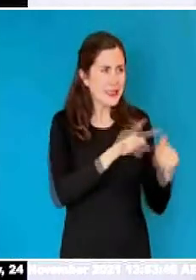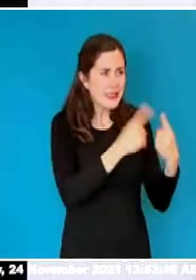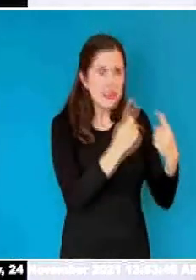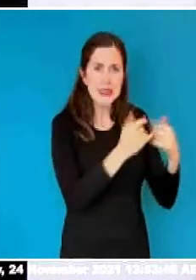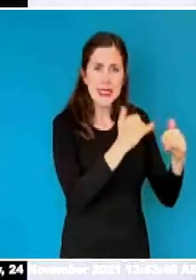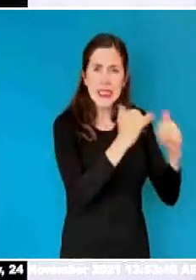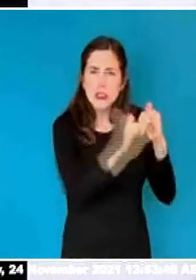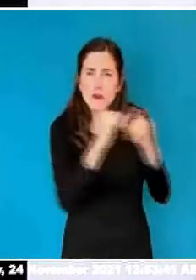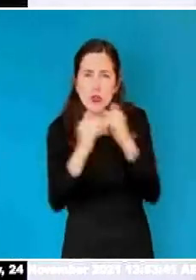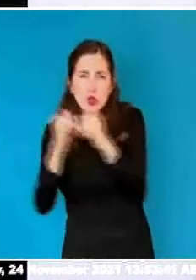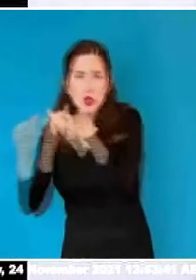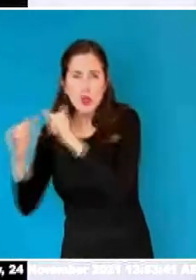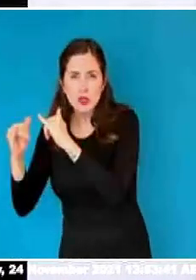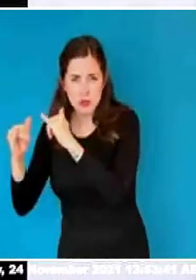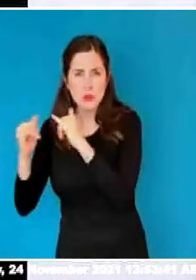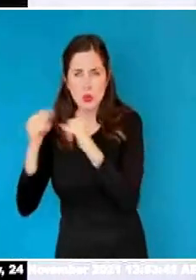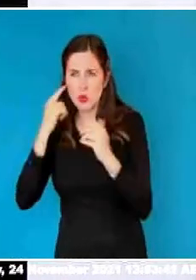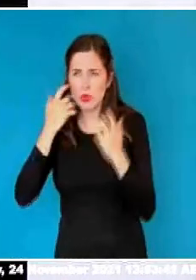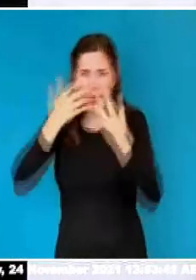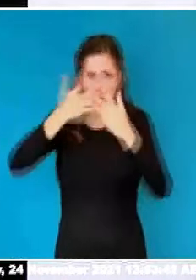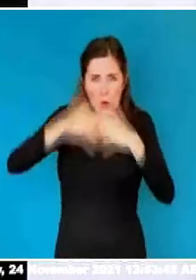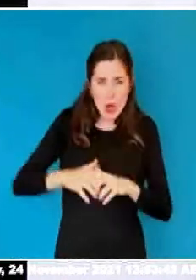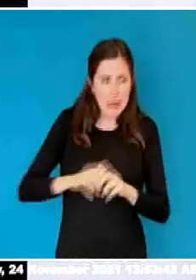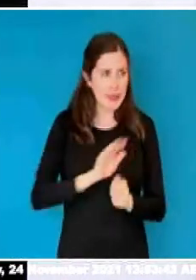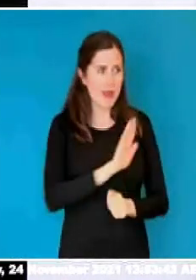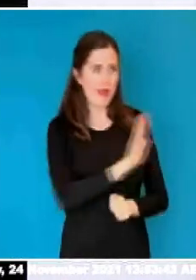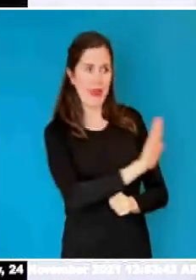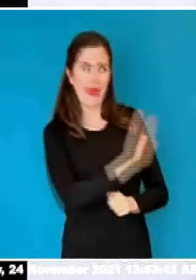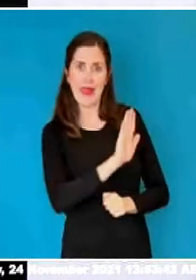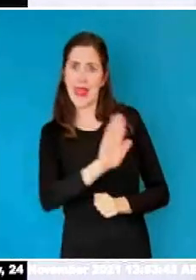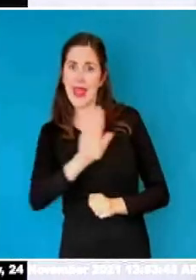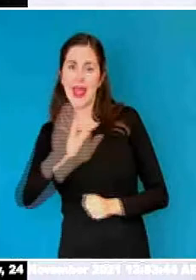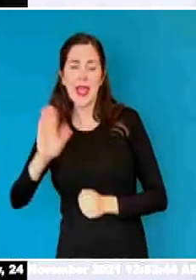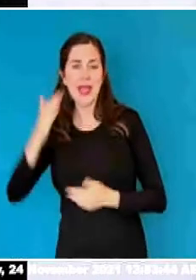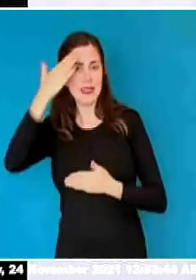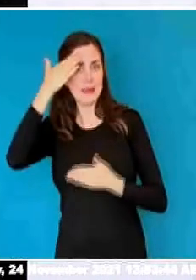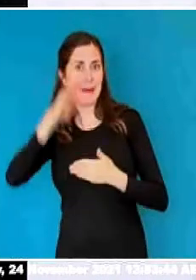insight in terms of the experiences and perceptions within organisations.